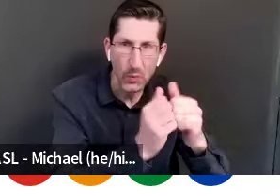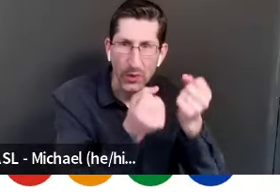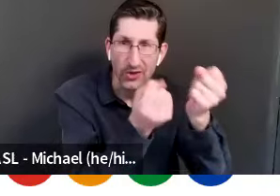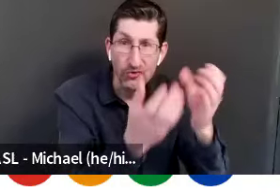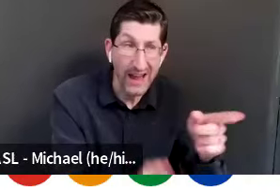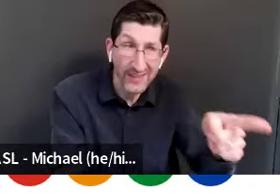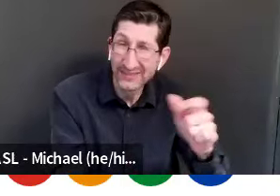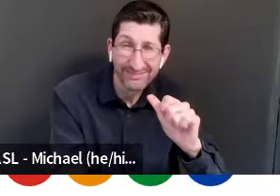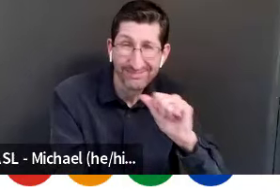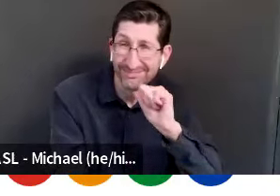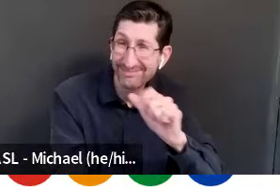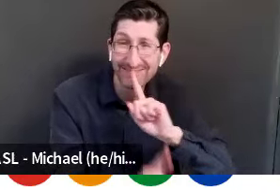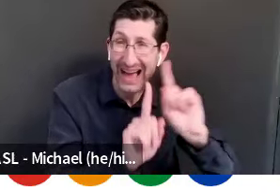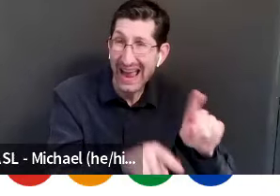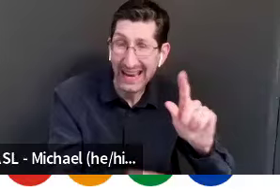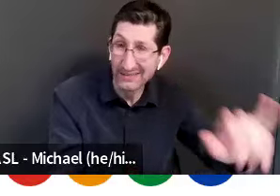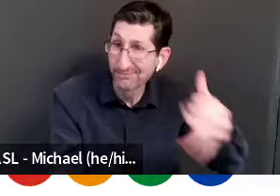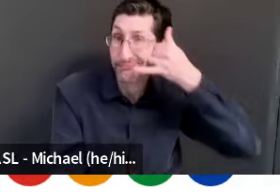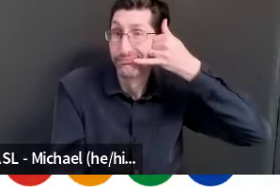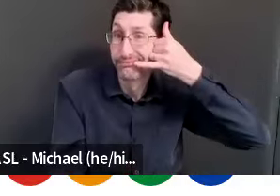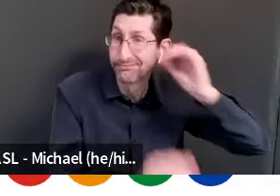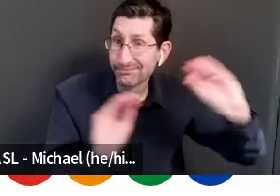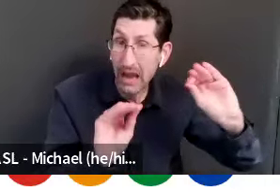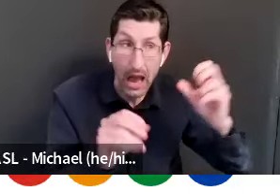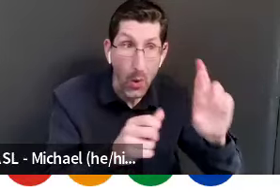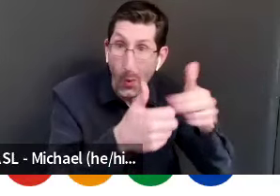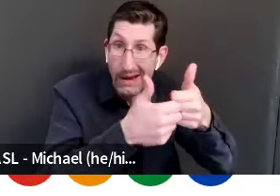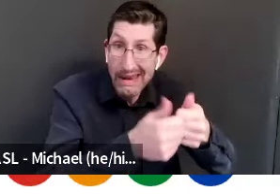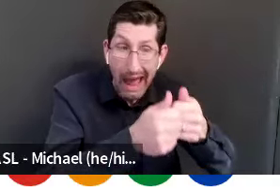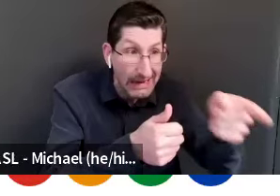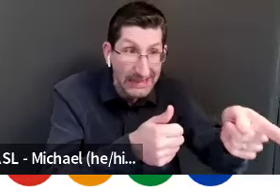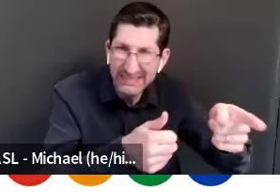THEM DIRECTLY. THEY'RE NOT ANSWERING THE PHONE